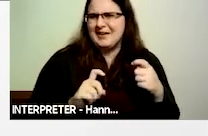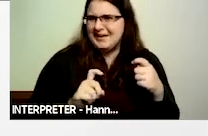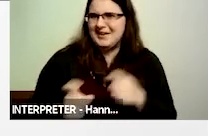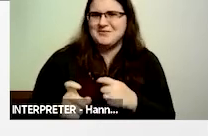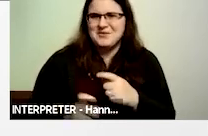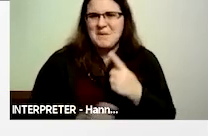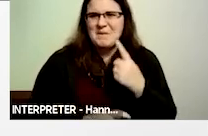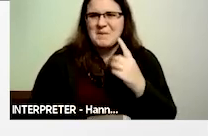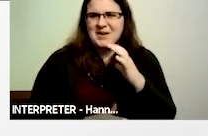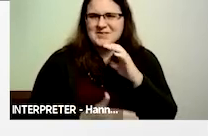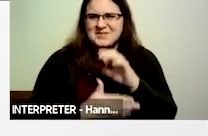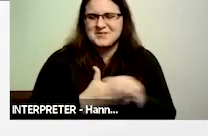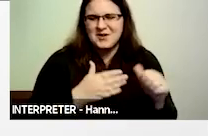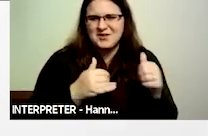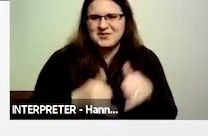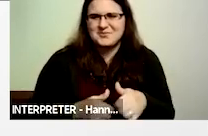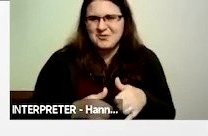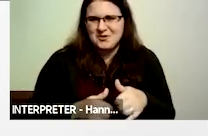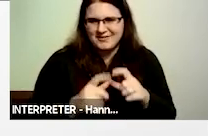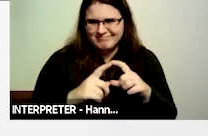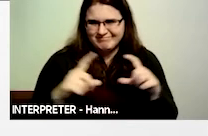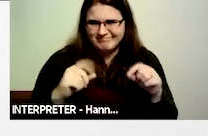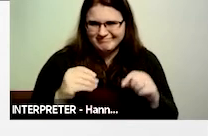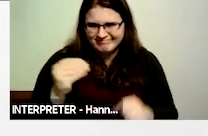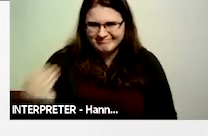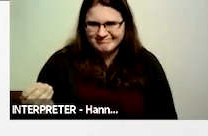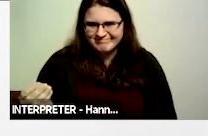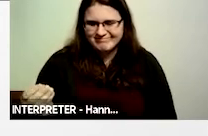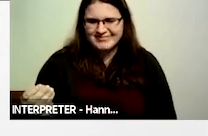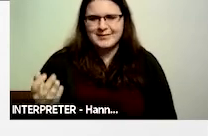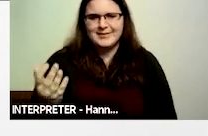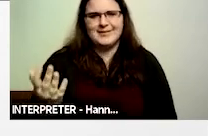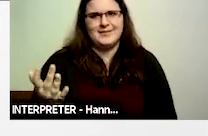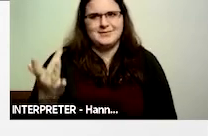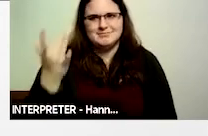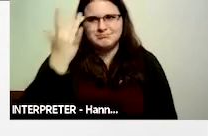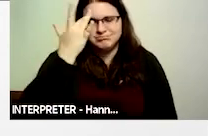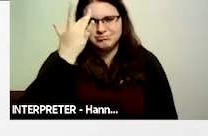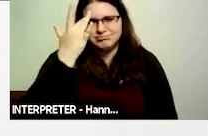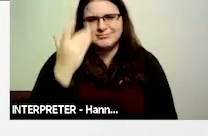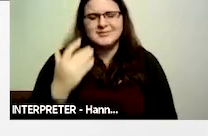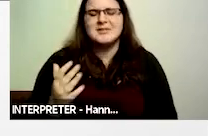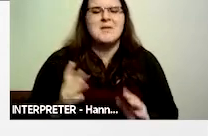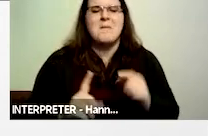winning the gift card but point is we're willing to try new things and